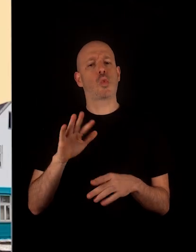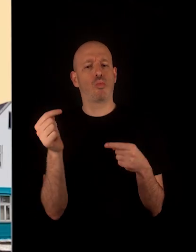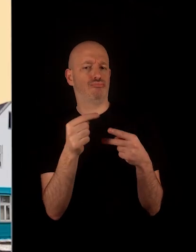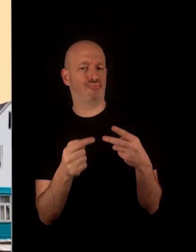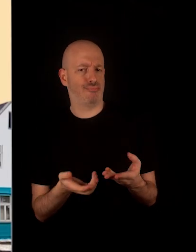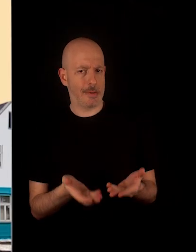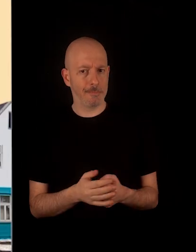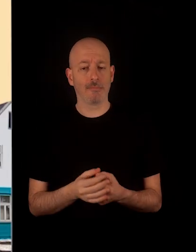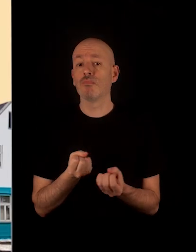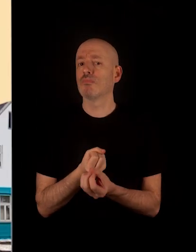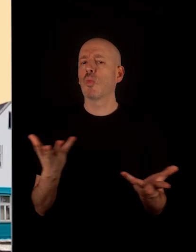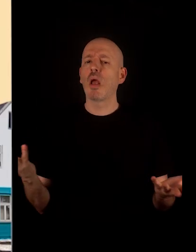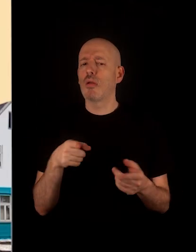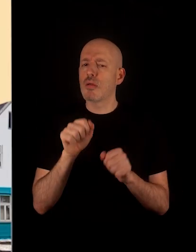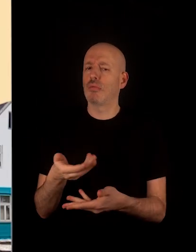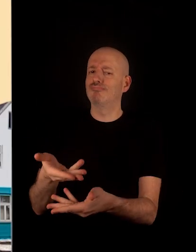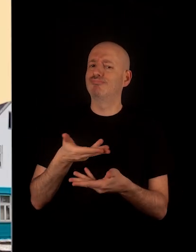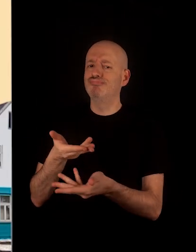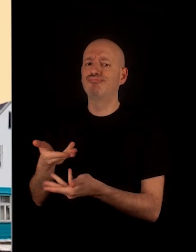and the use of any services mentioned above.